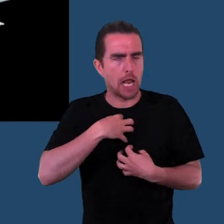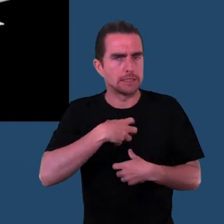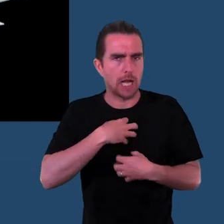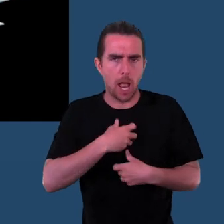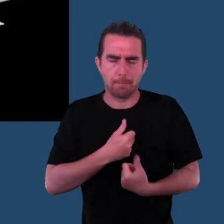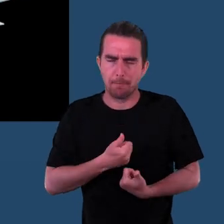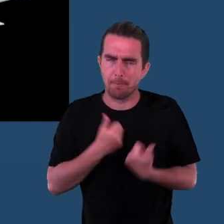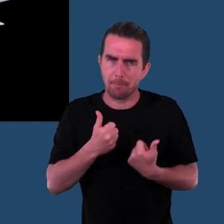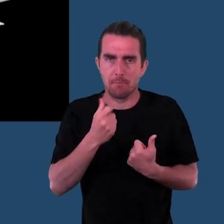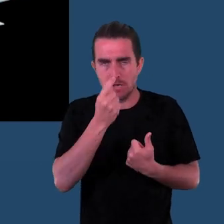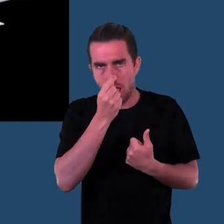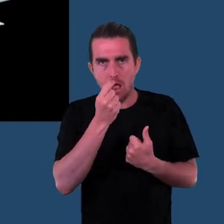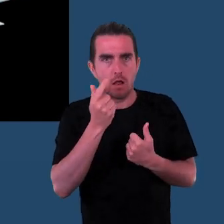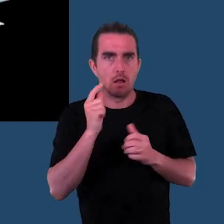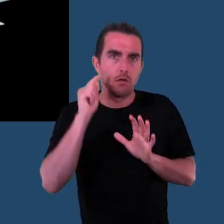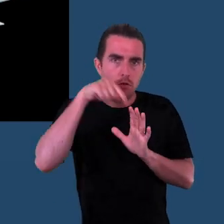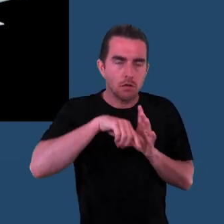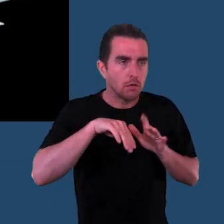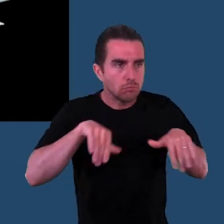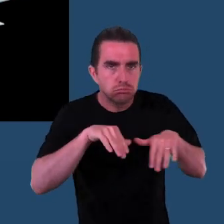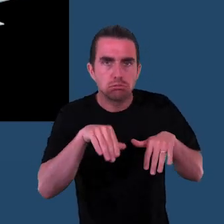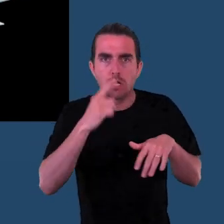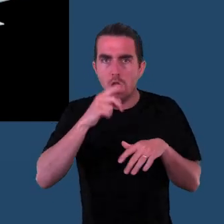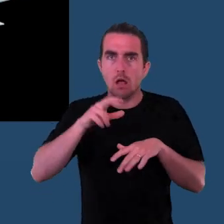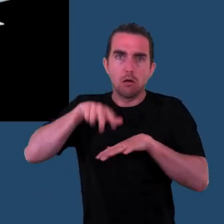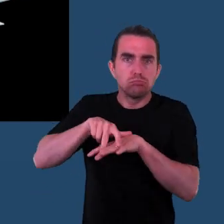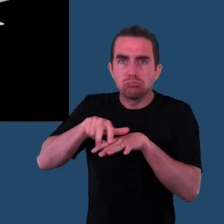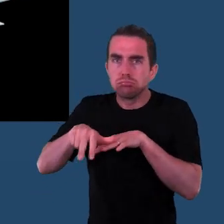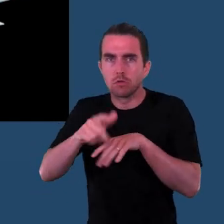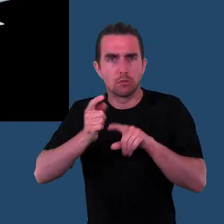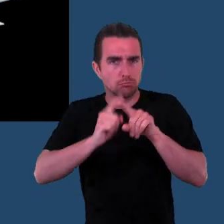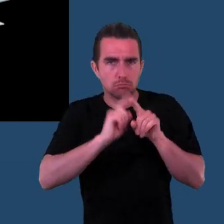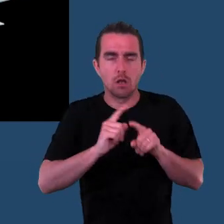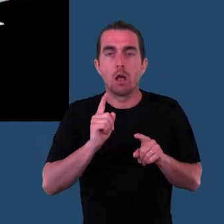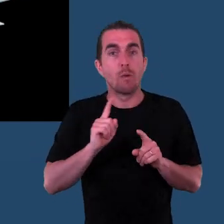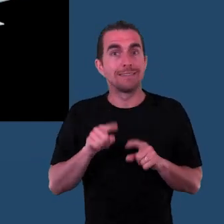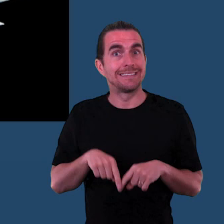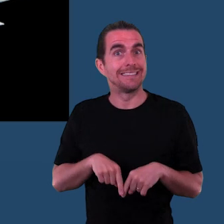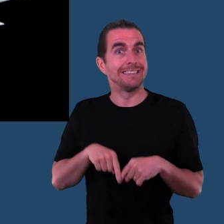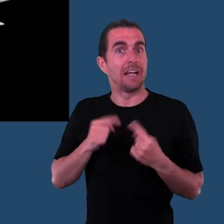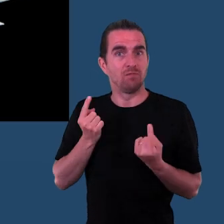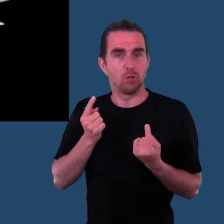for a life in the sea and the ocean. And you can see what really separates them